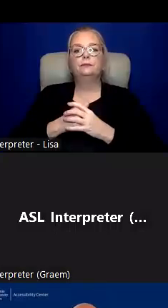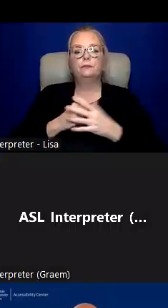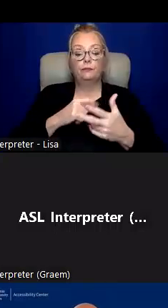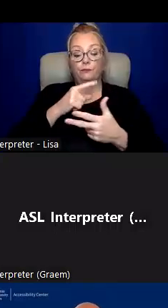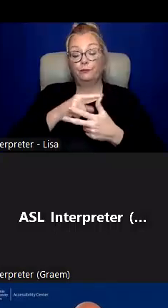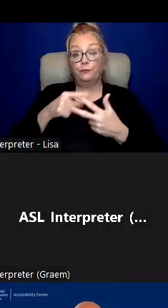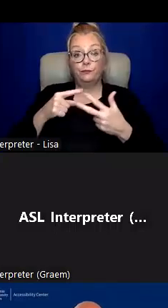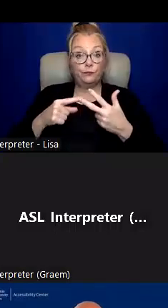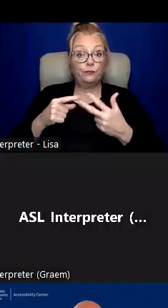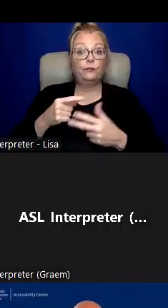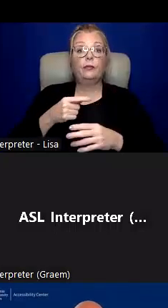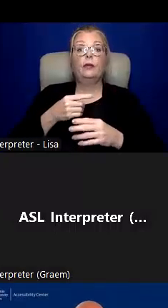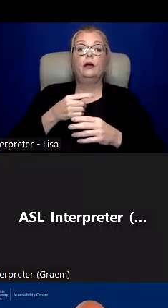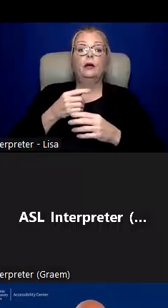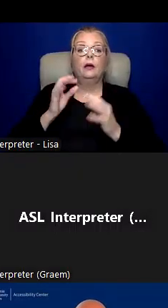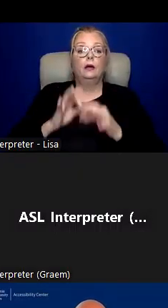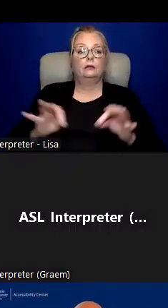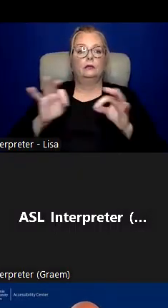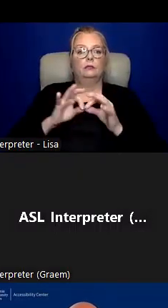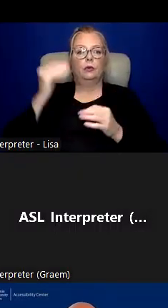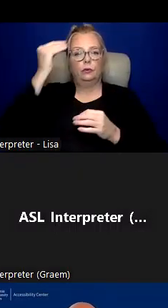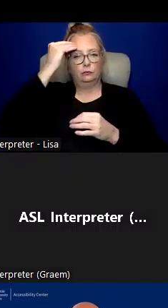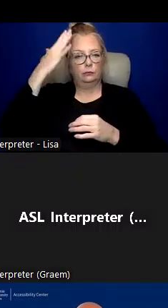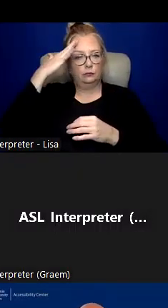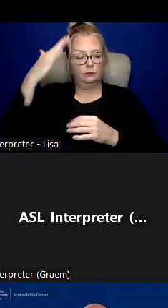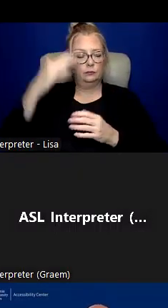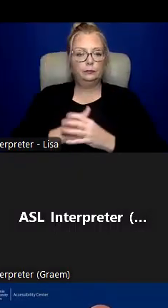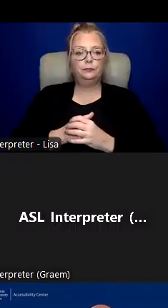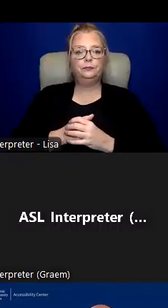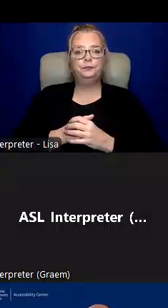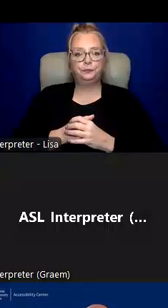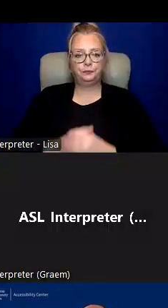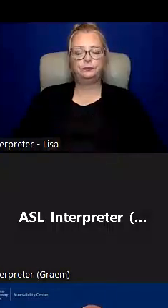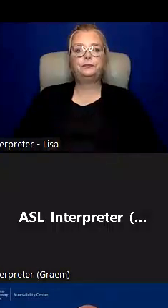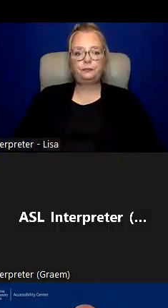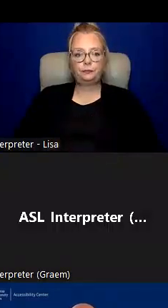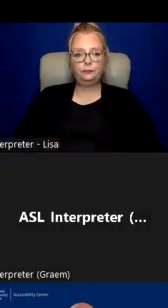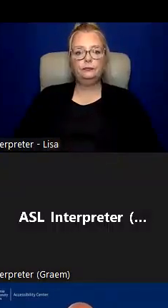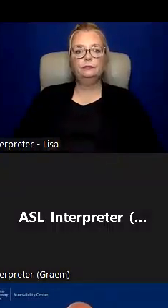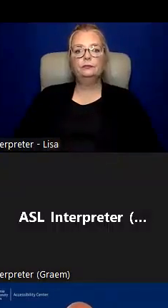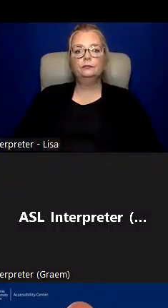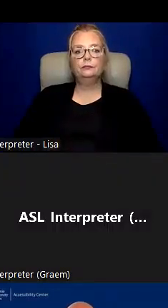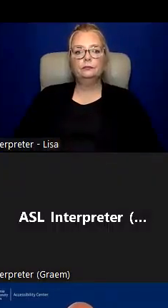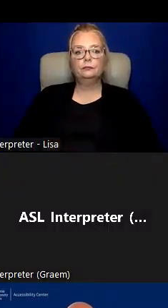It's really important to keep those in mind. So as I mentioned at the start, I